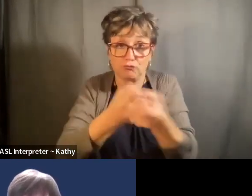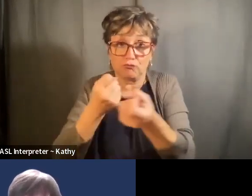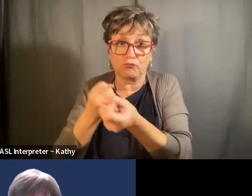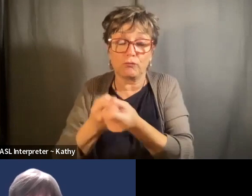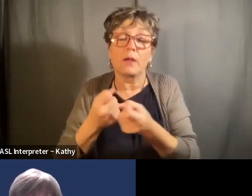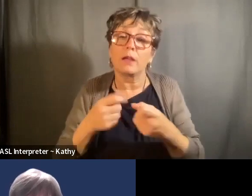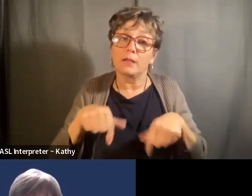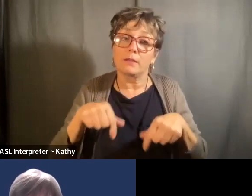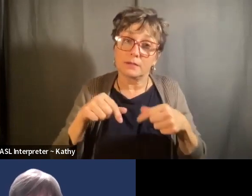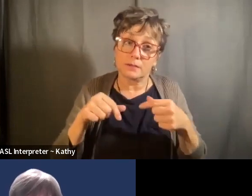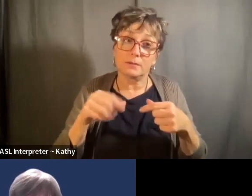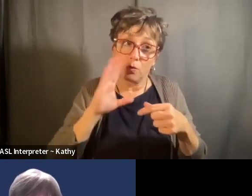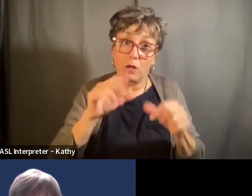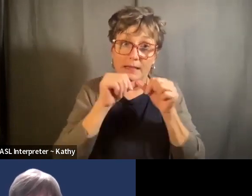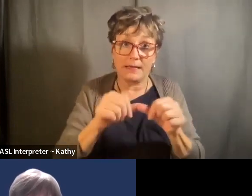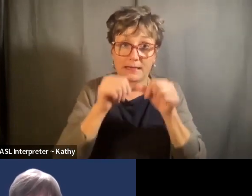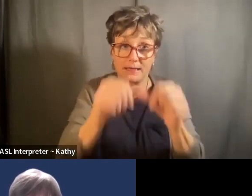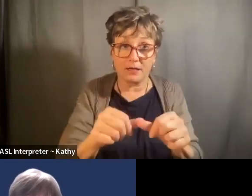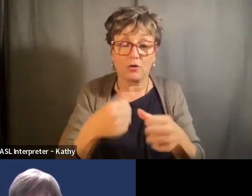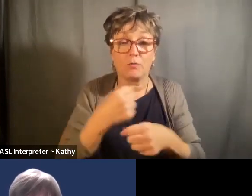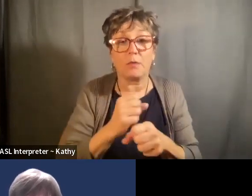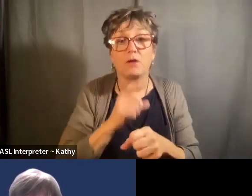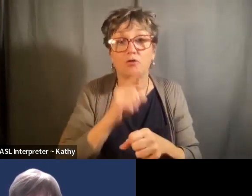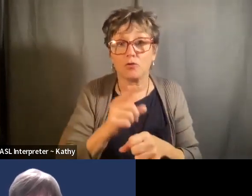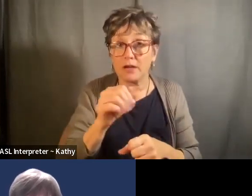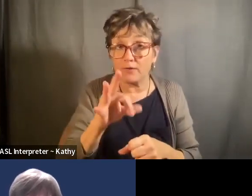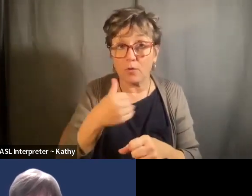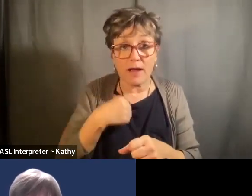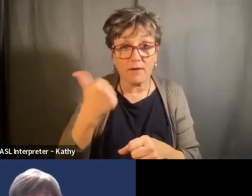make sure all of the questions are answered. We're adding frequently asked questions to